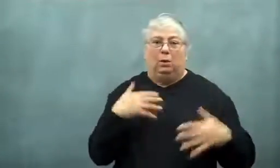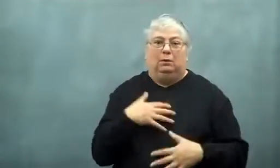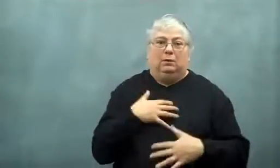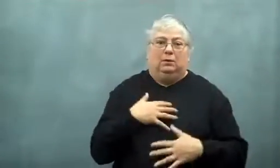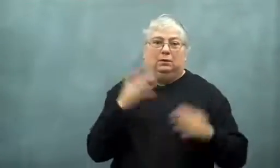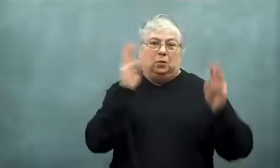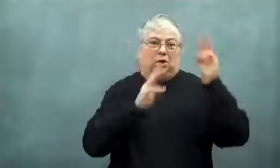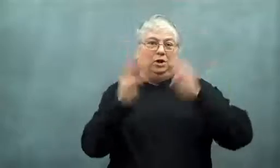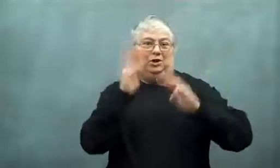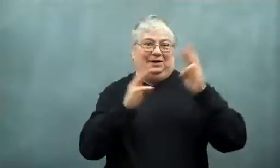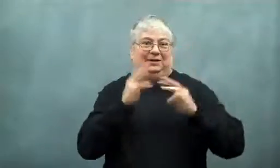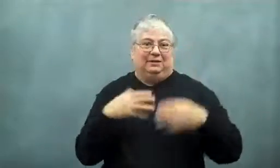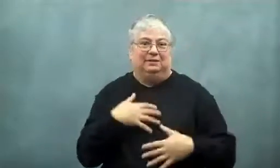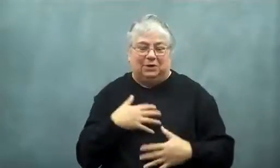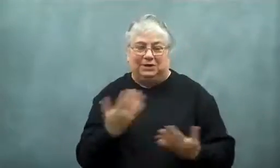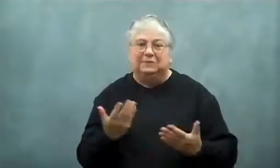The children were scared and anxious.